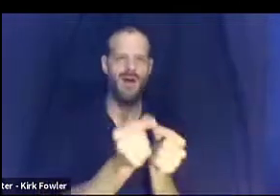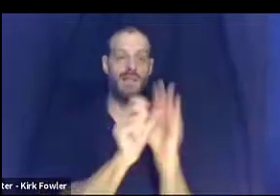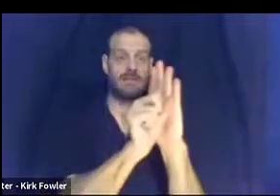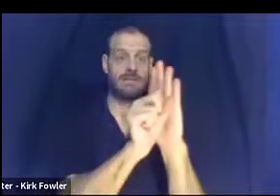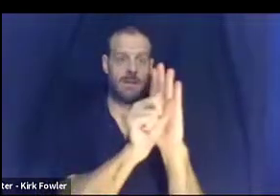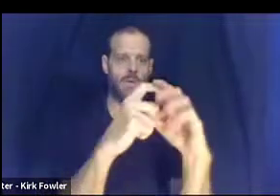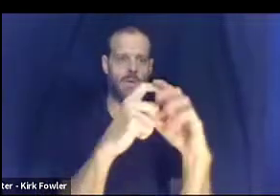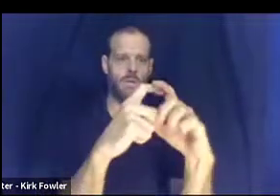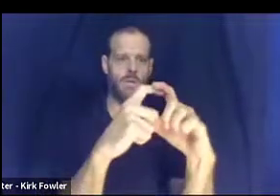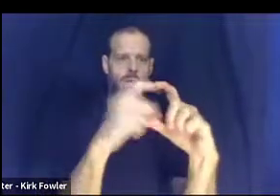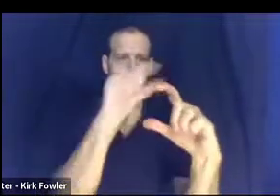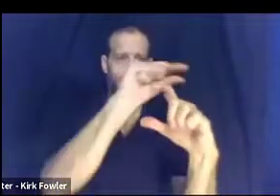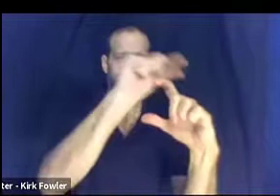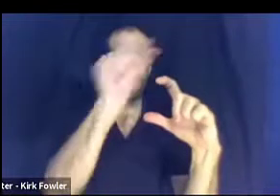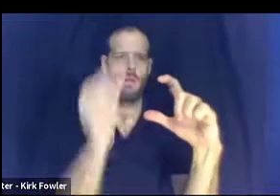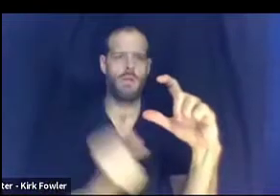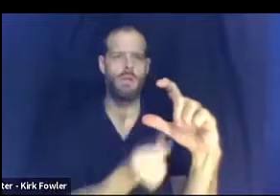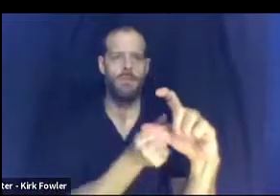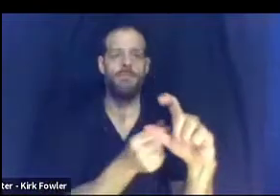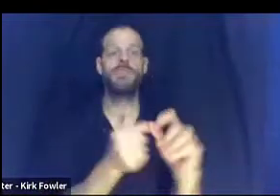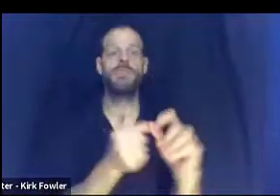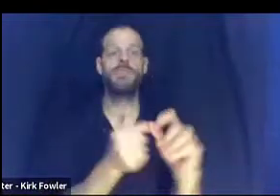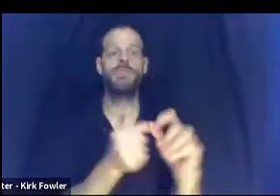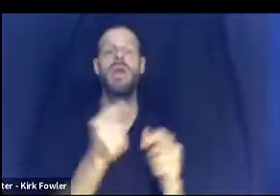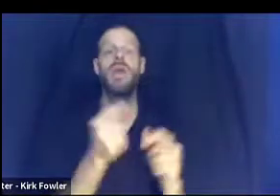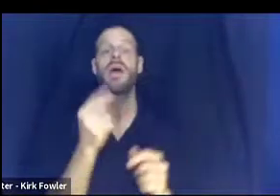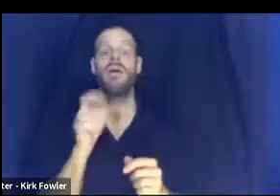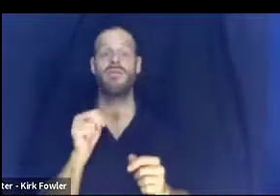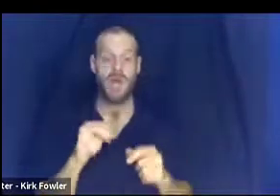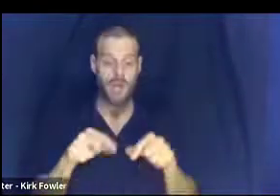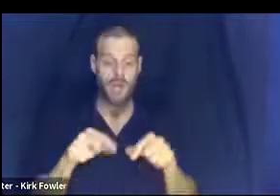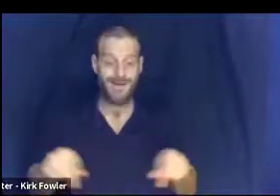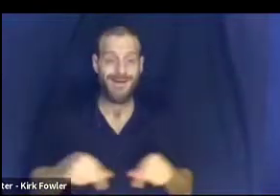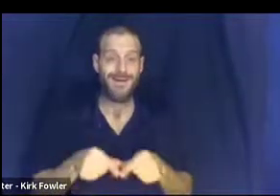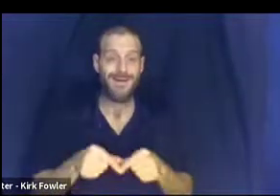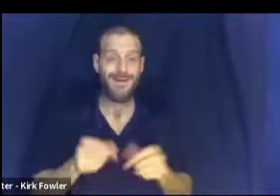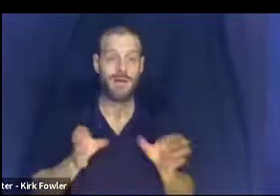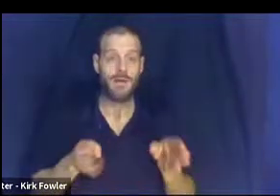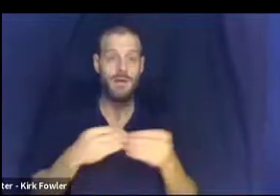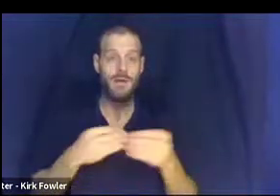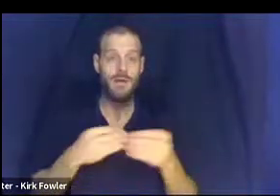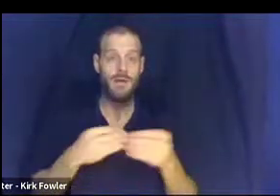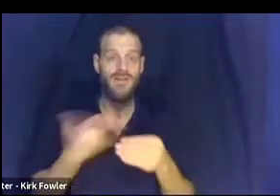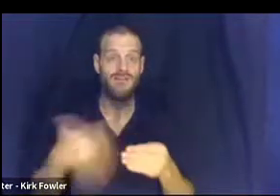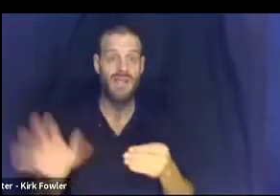And then the red electrical tape around the finished box, that's really important